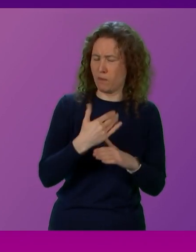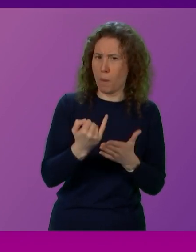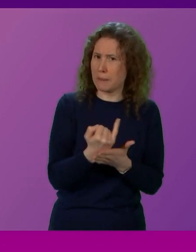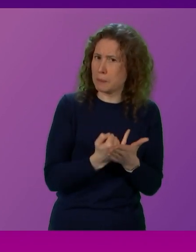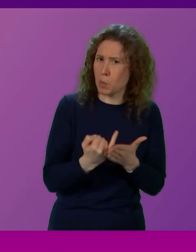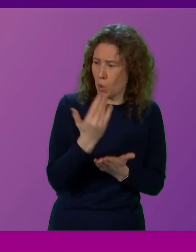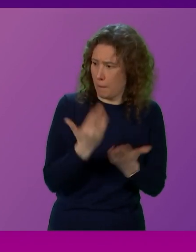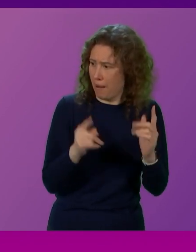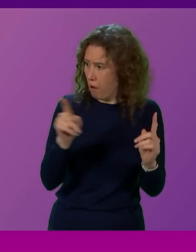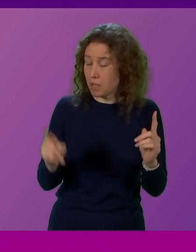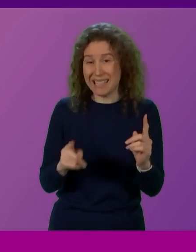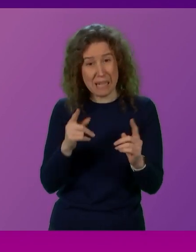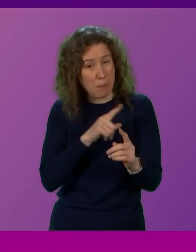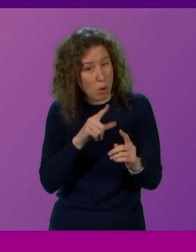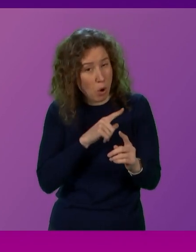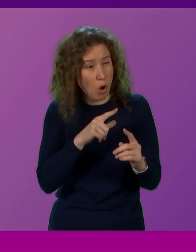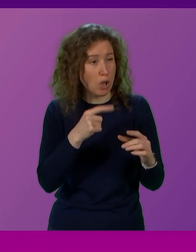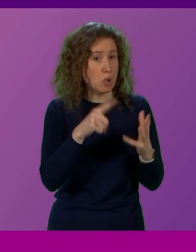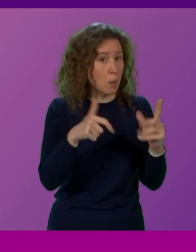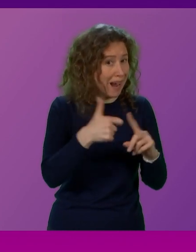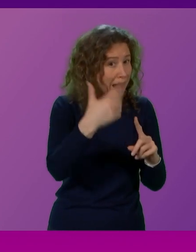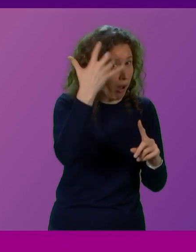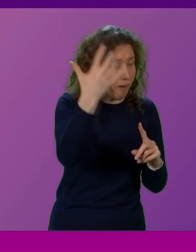Could it be because of the perfect storm of Westminster’s economic incompetence and